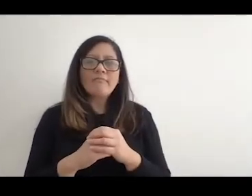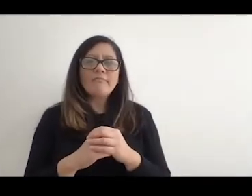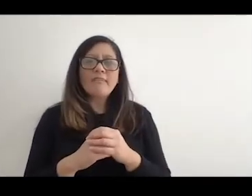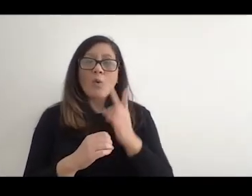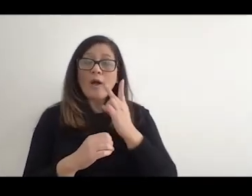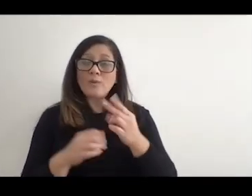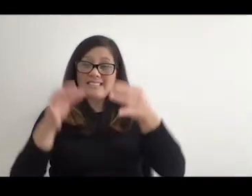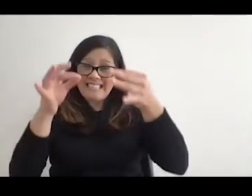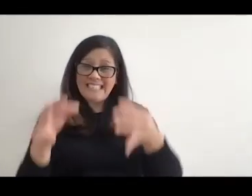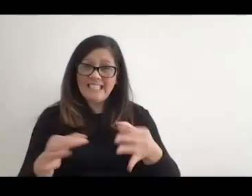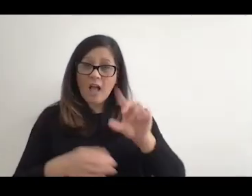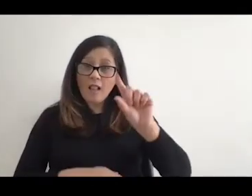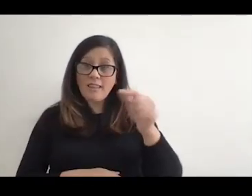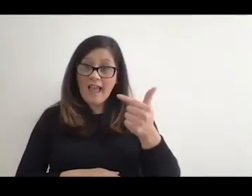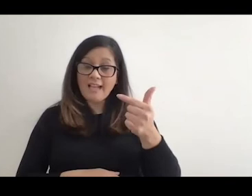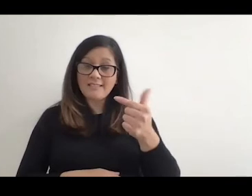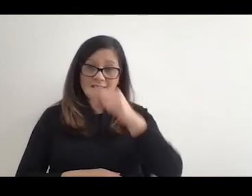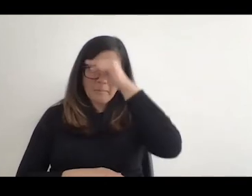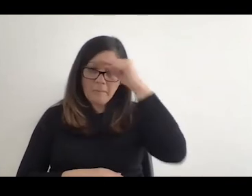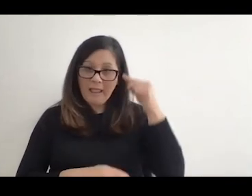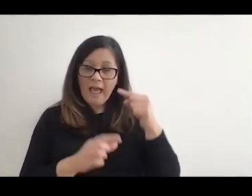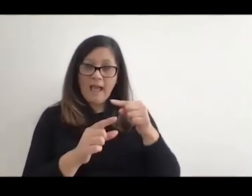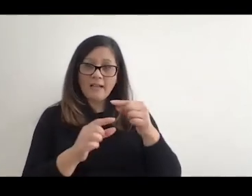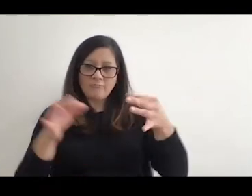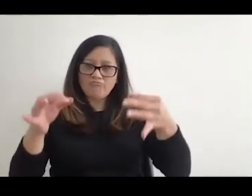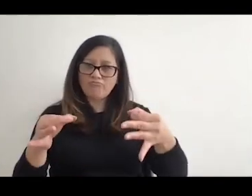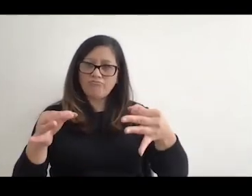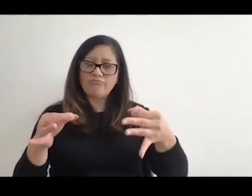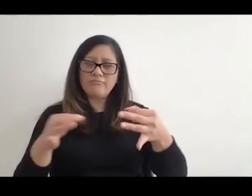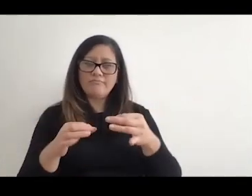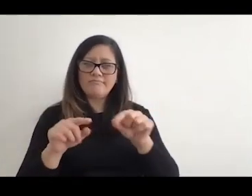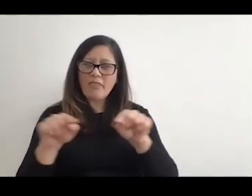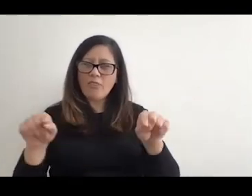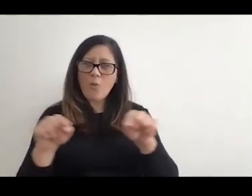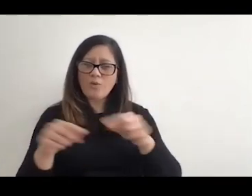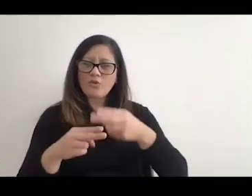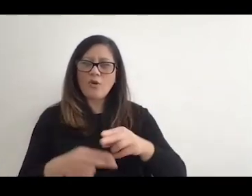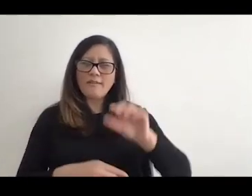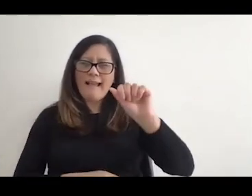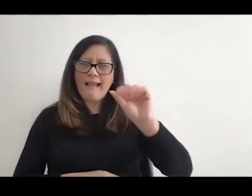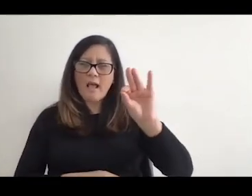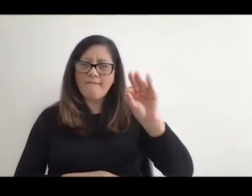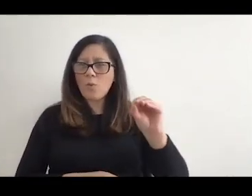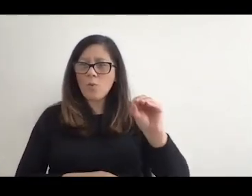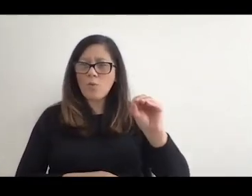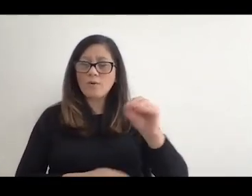The black rim around her legs is. What's known they are known as AFOs,